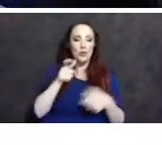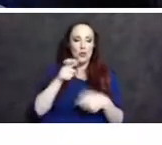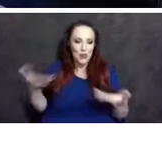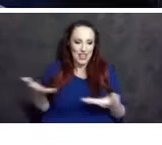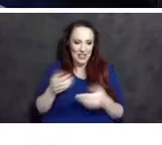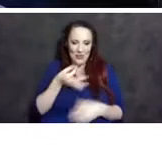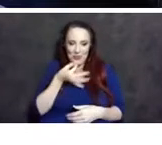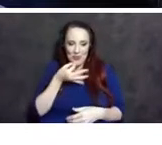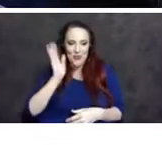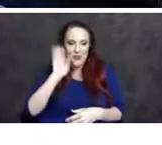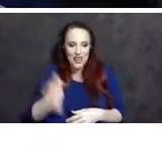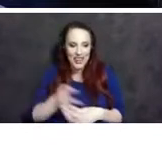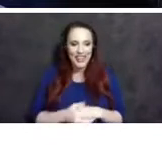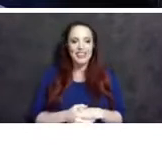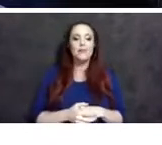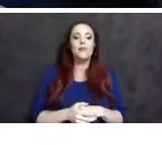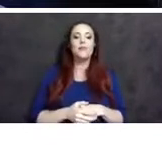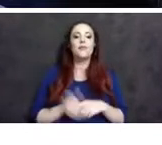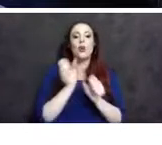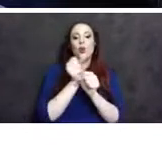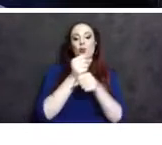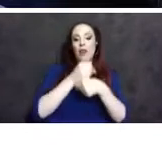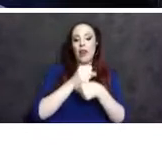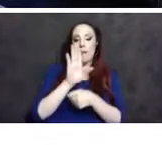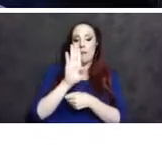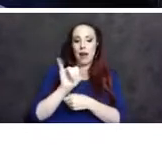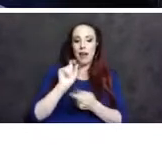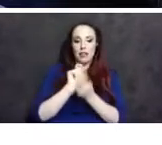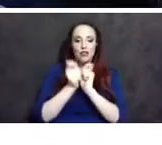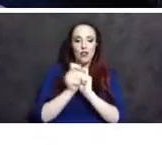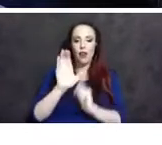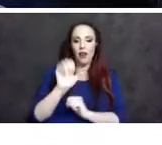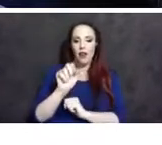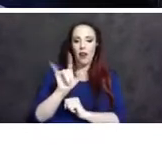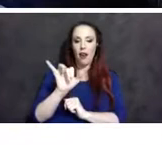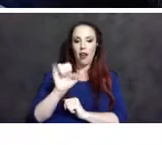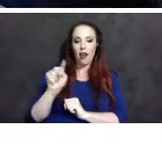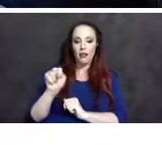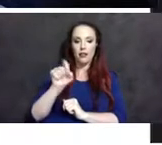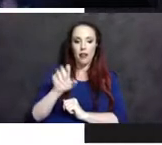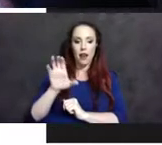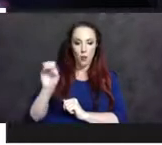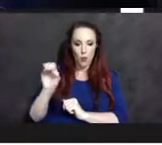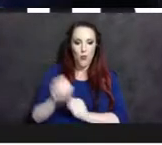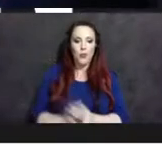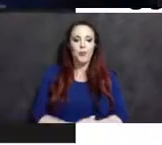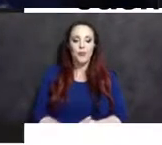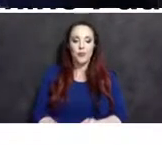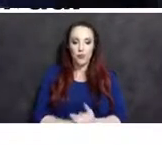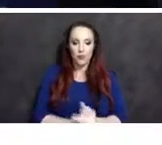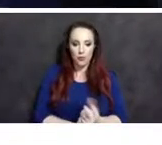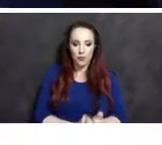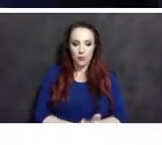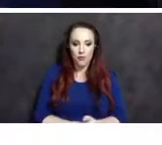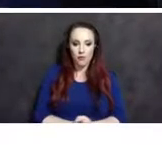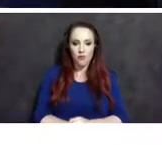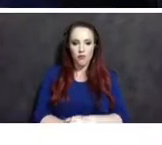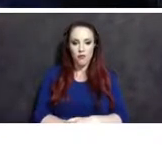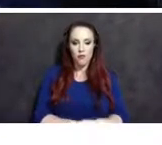Created by changecatalyst.co.